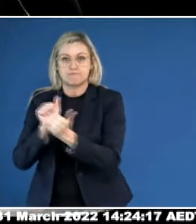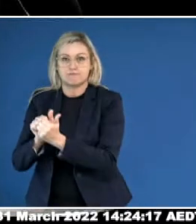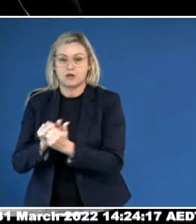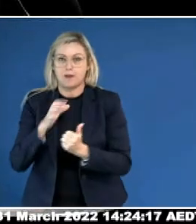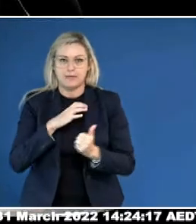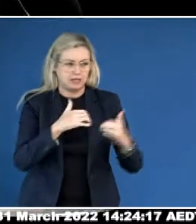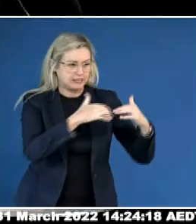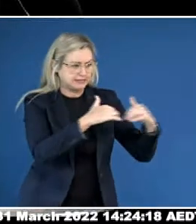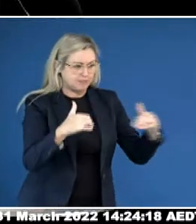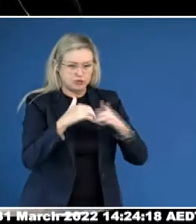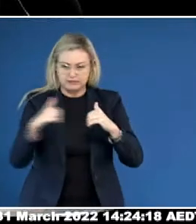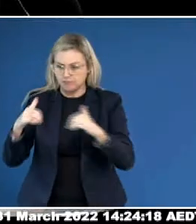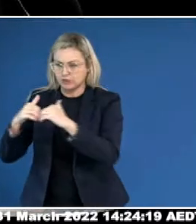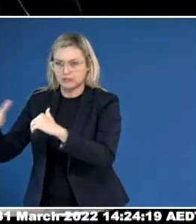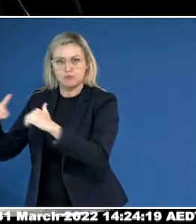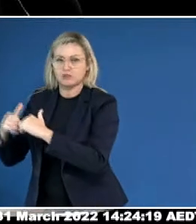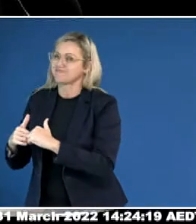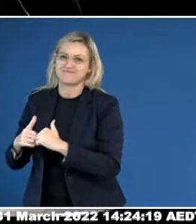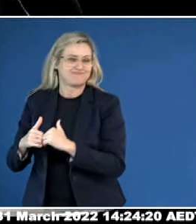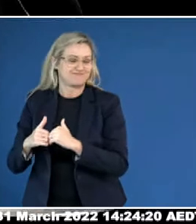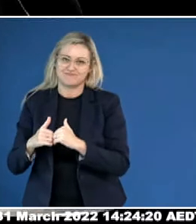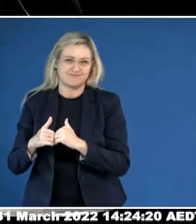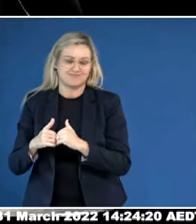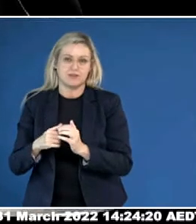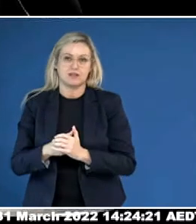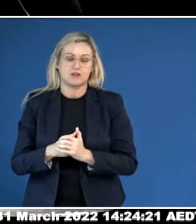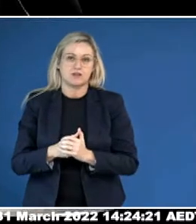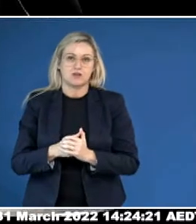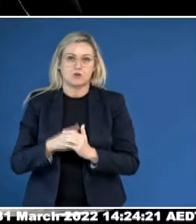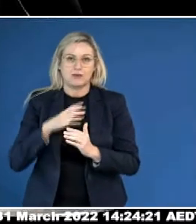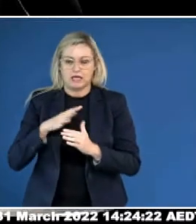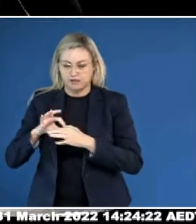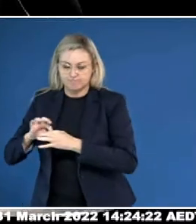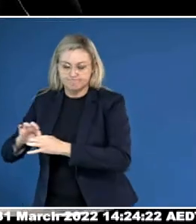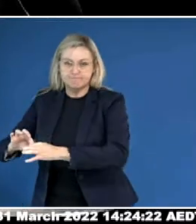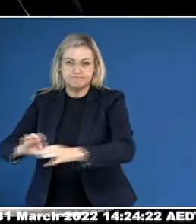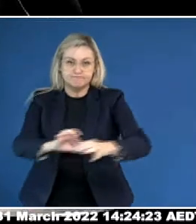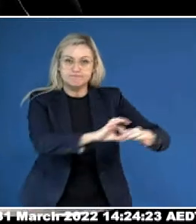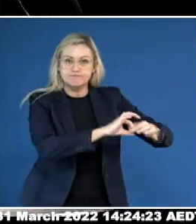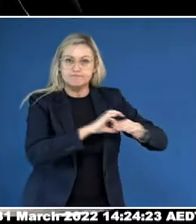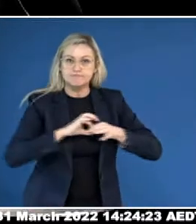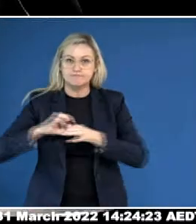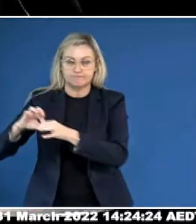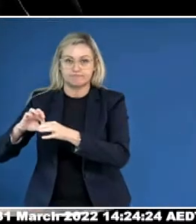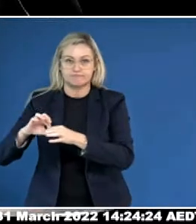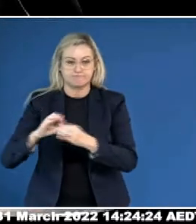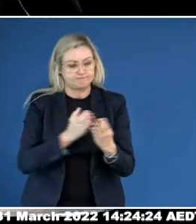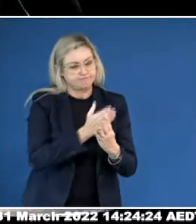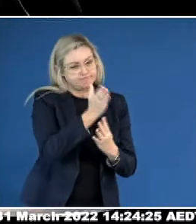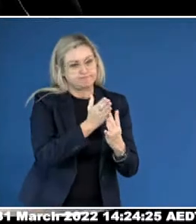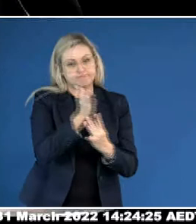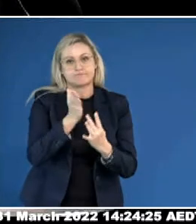They're actually meant to be looked at and considered as a suite, a holistic package, if